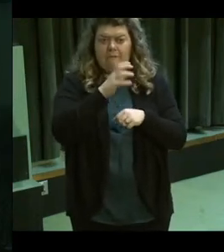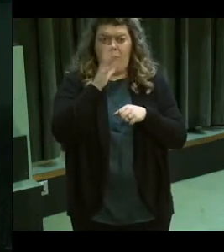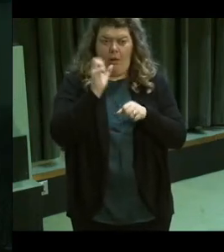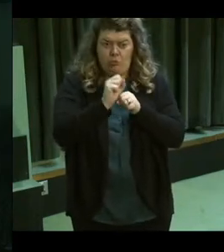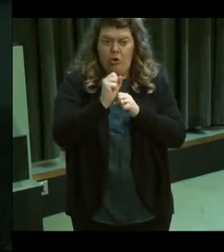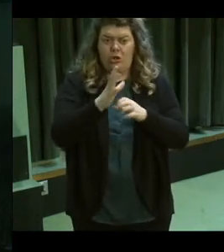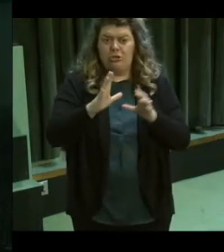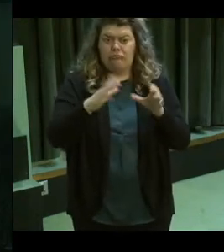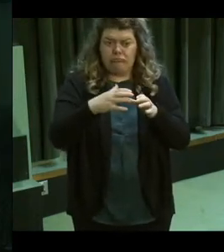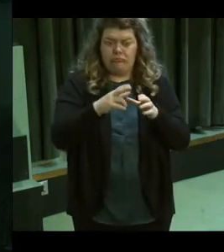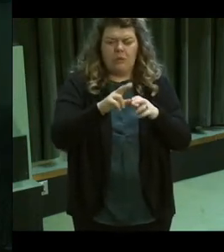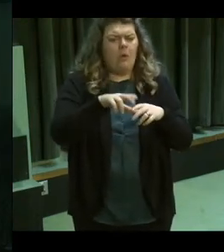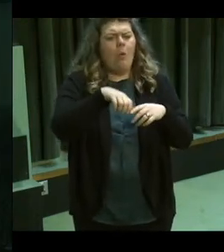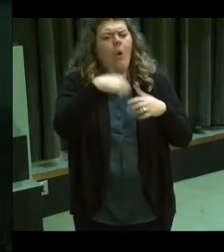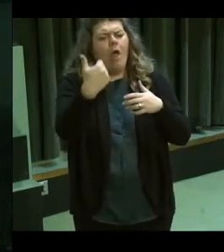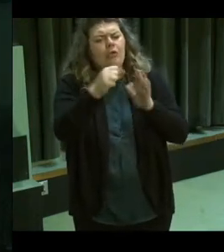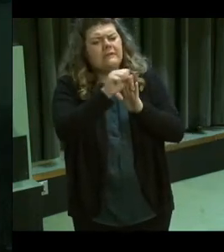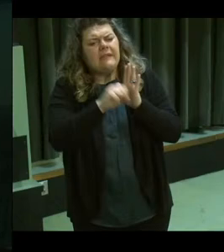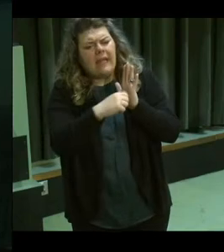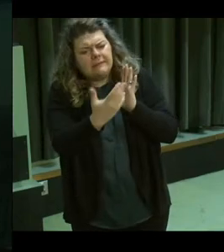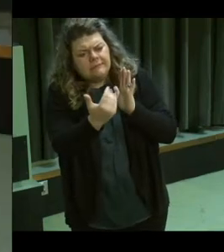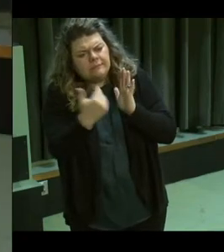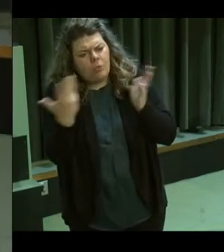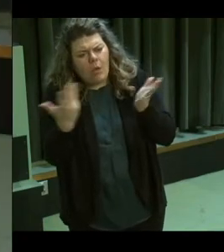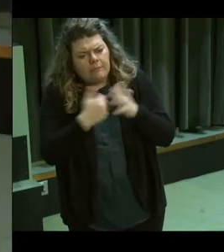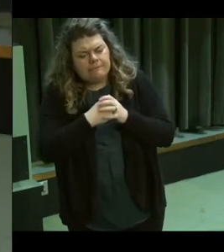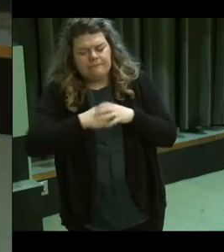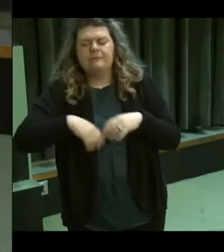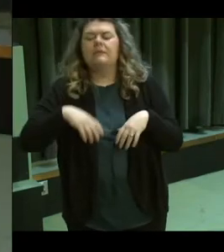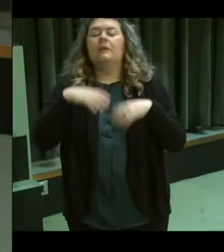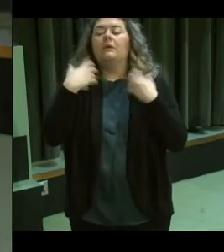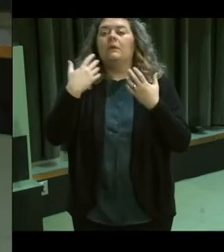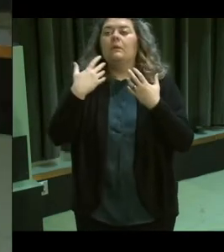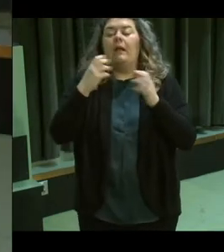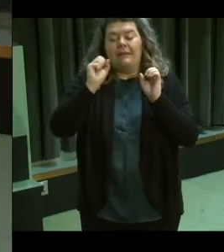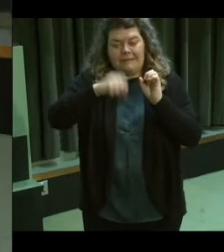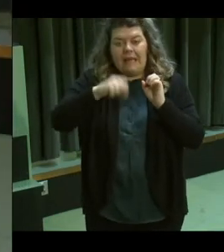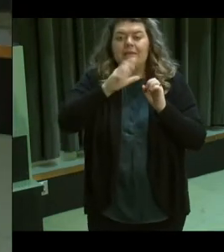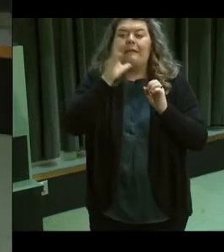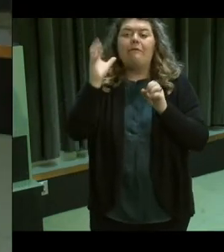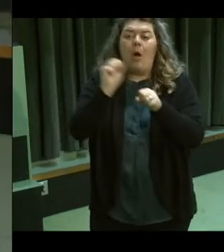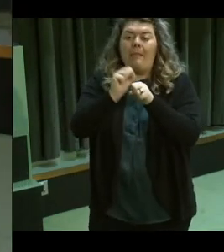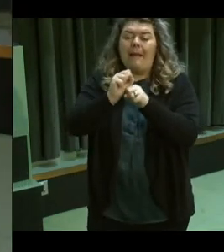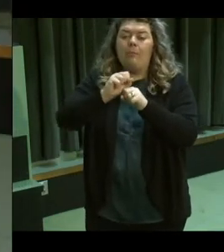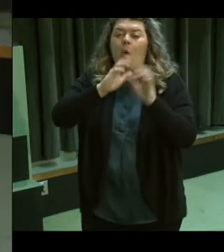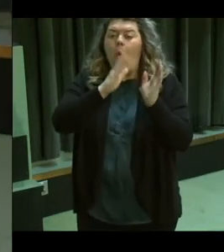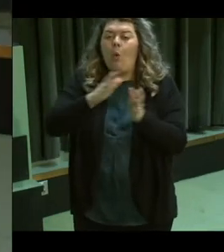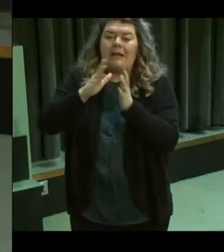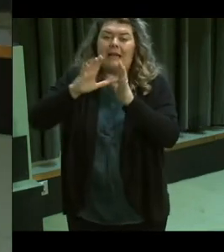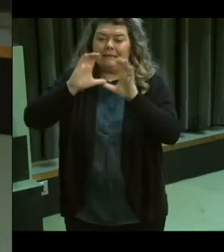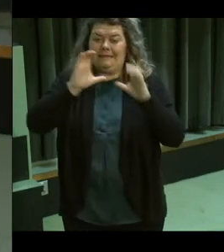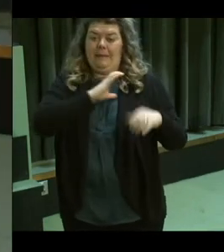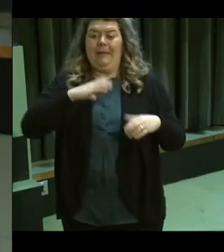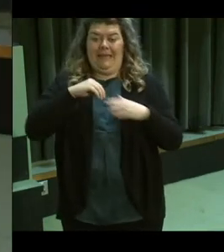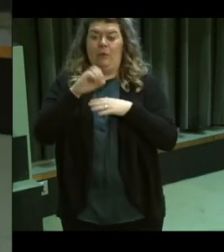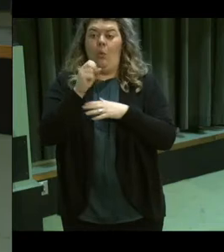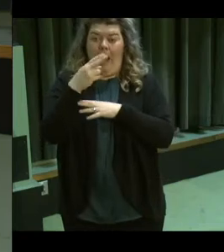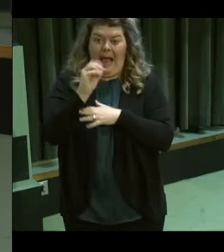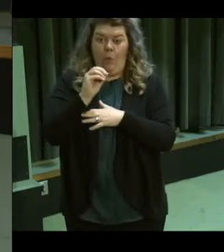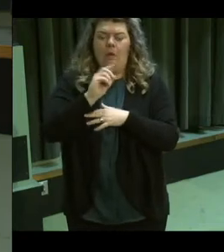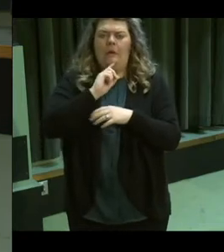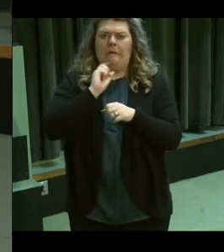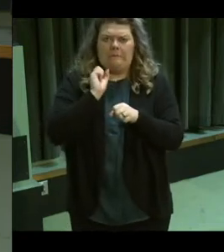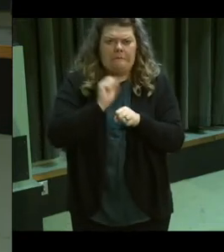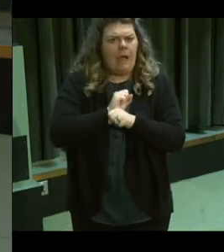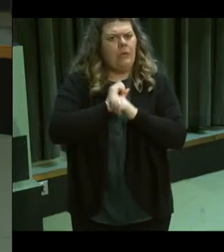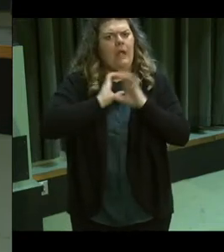Yeah, yes, the Farm Labor